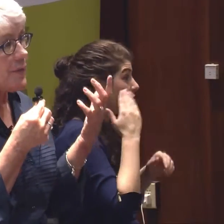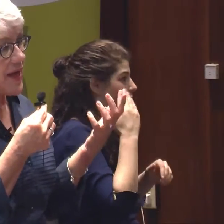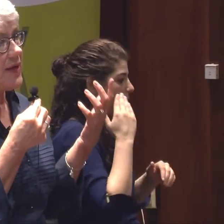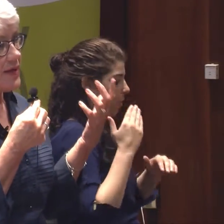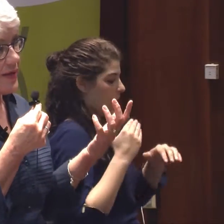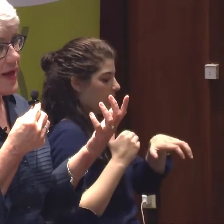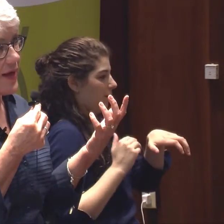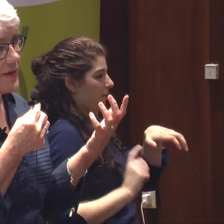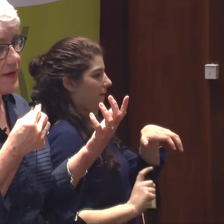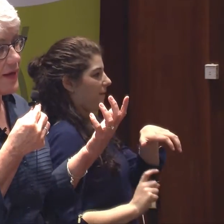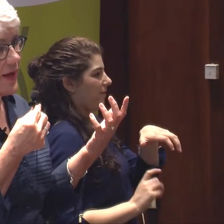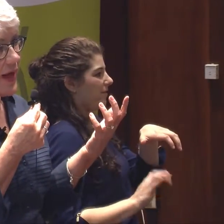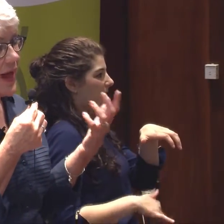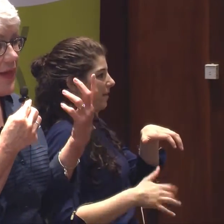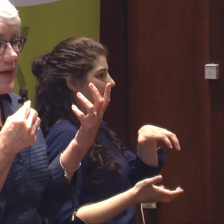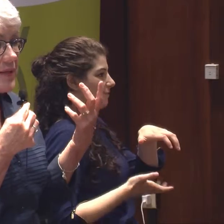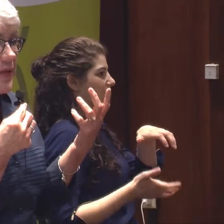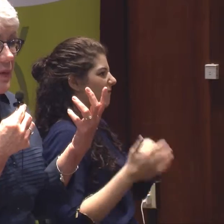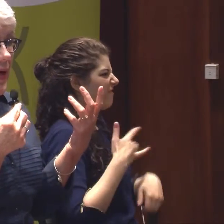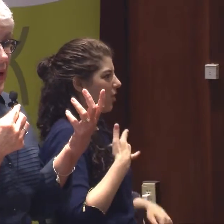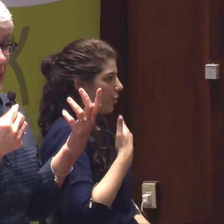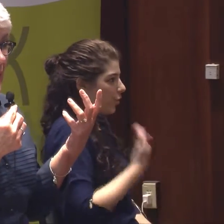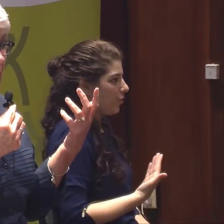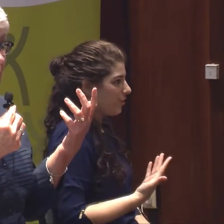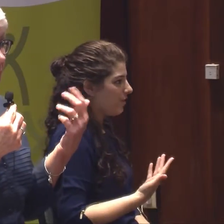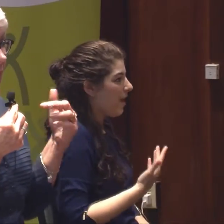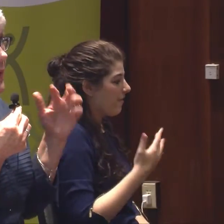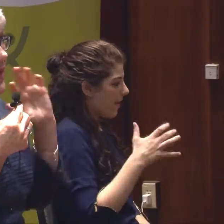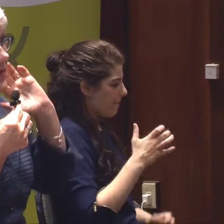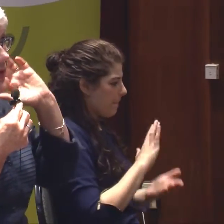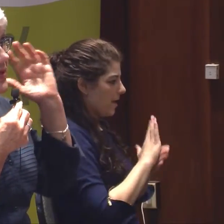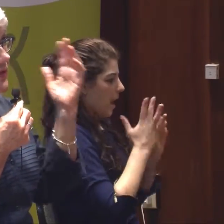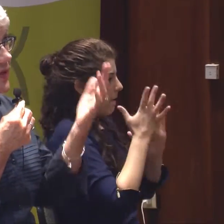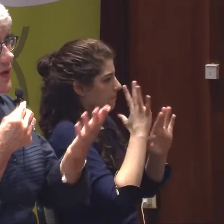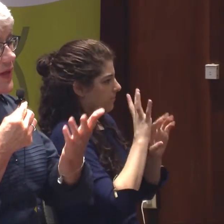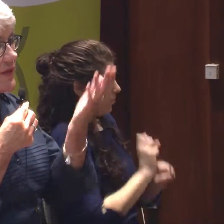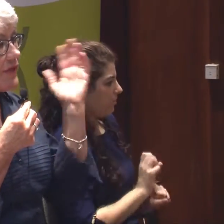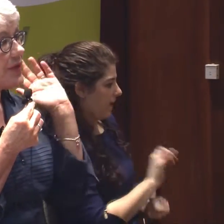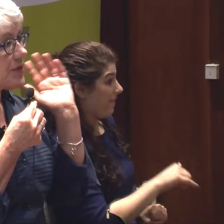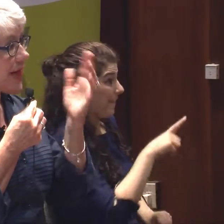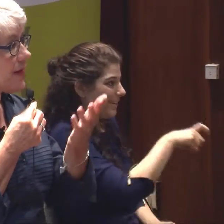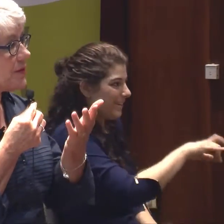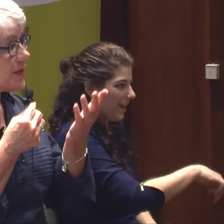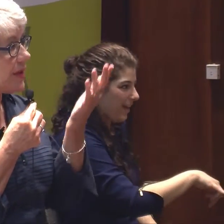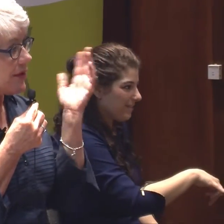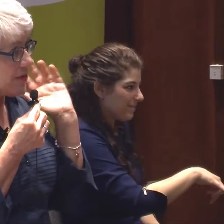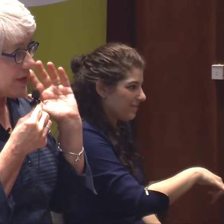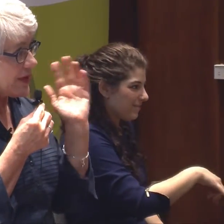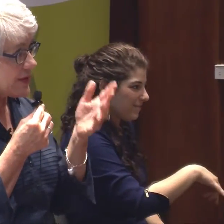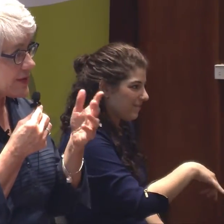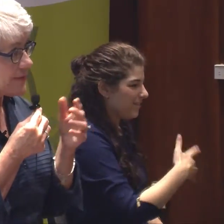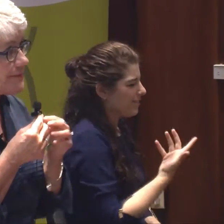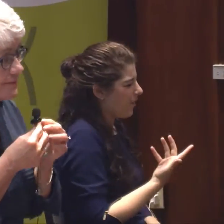to that, and that's what they want and need, and it makes it very difficult then to filter out other things.